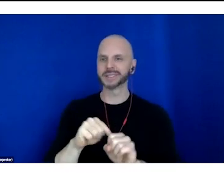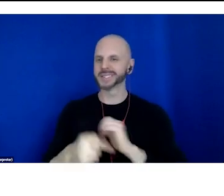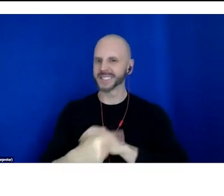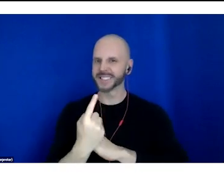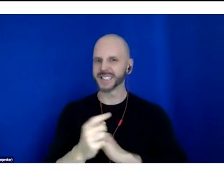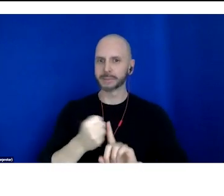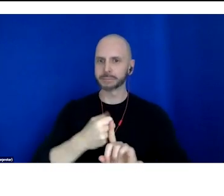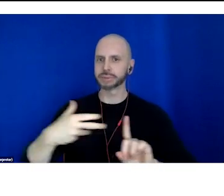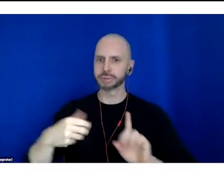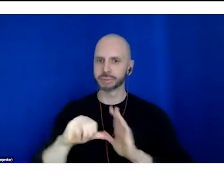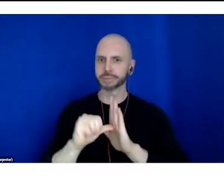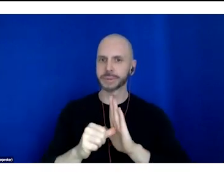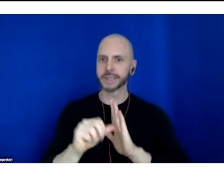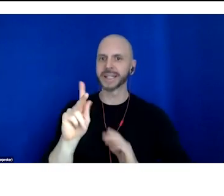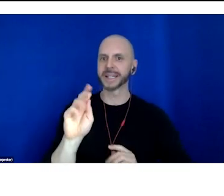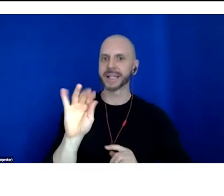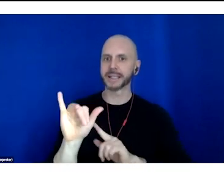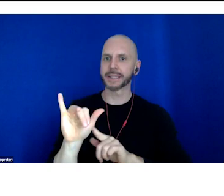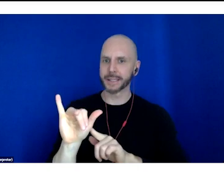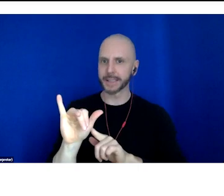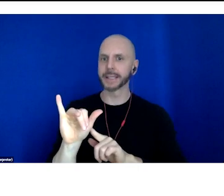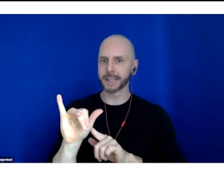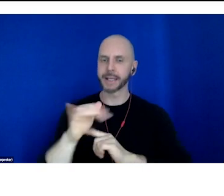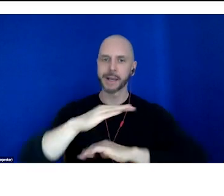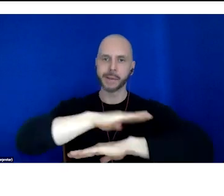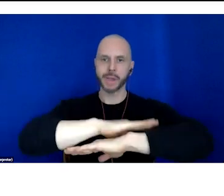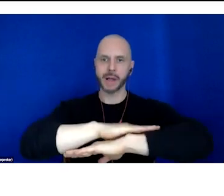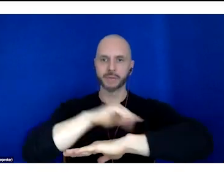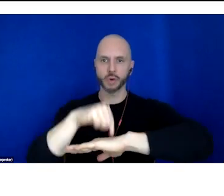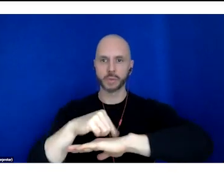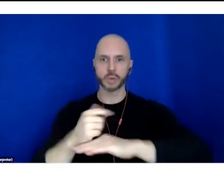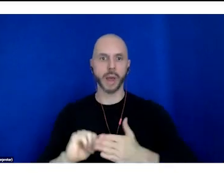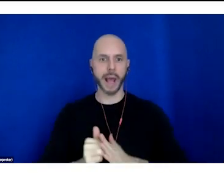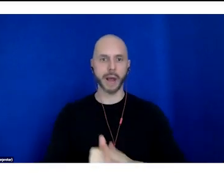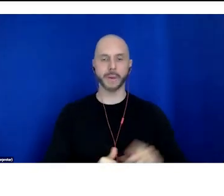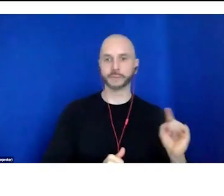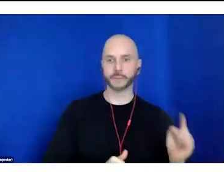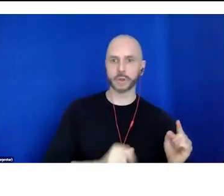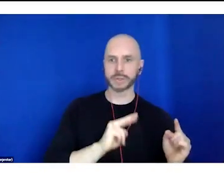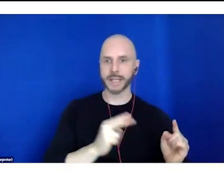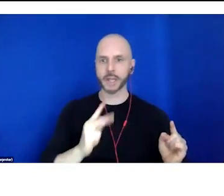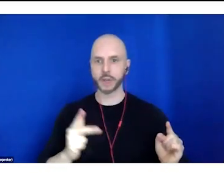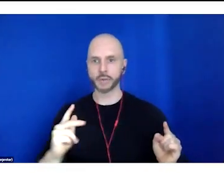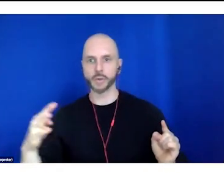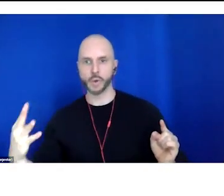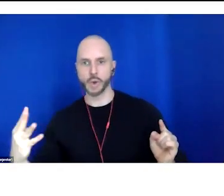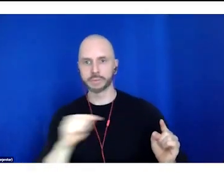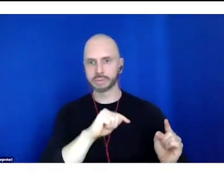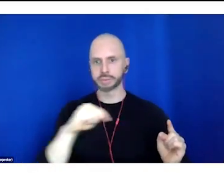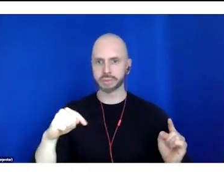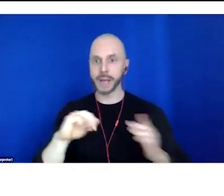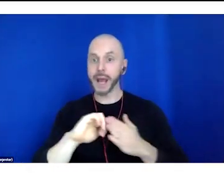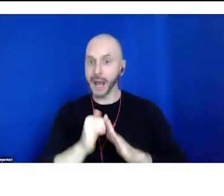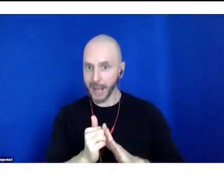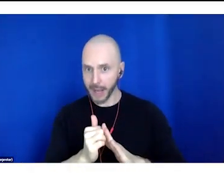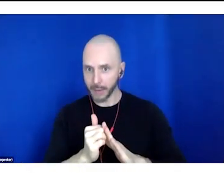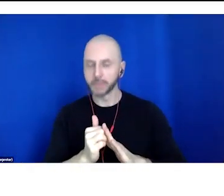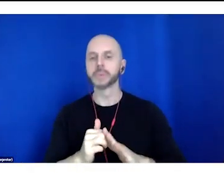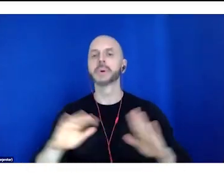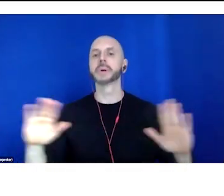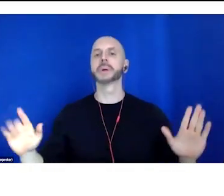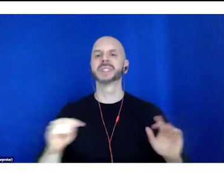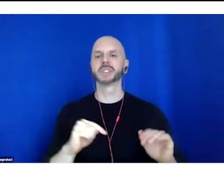all of this infrastructure into one platform, and we'll be focusing on three key parts of that which